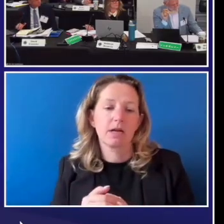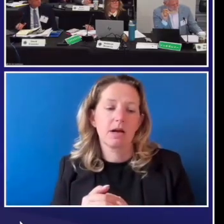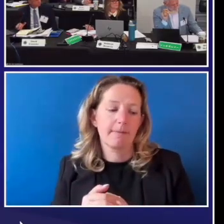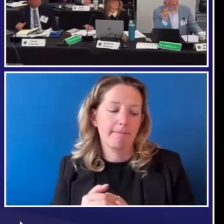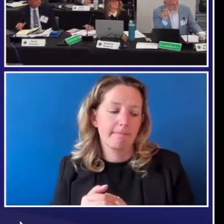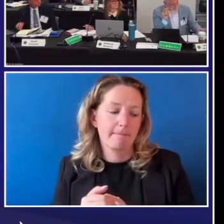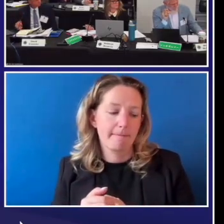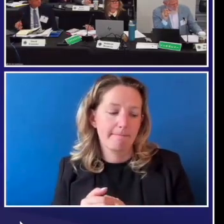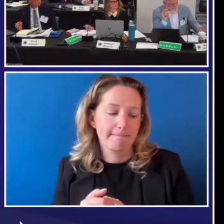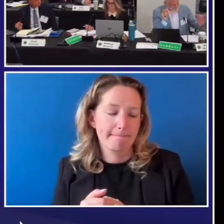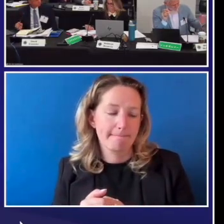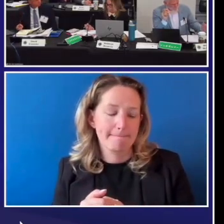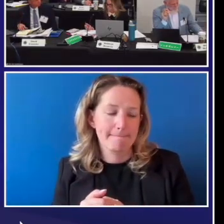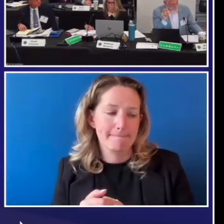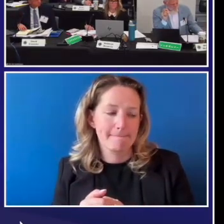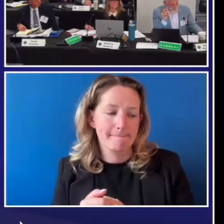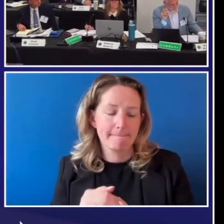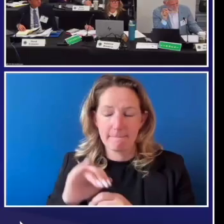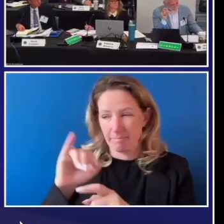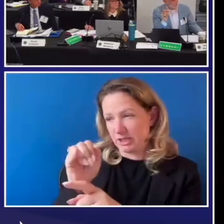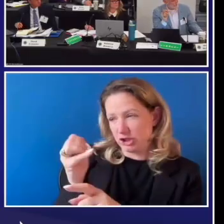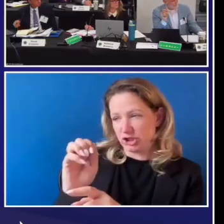Um, and Jeff, you just said it, that the secretary prefers